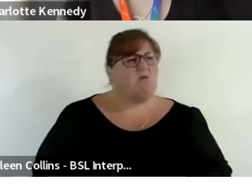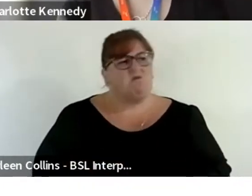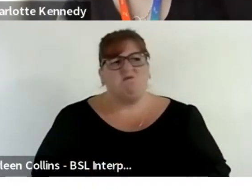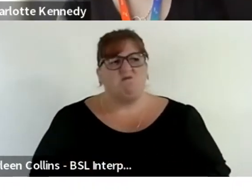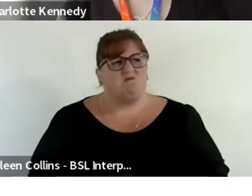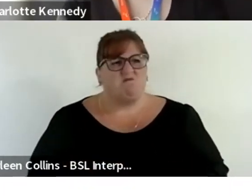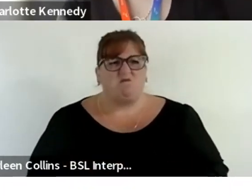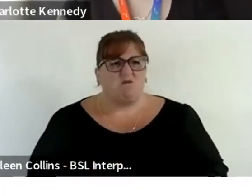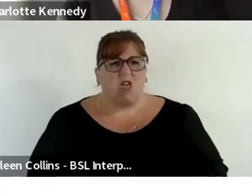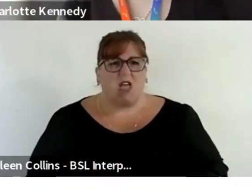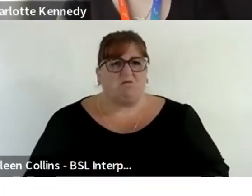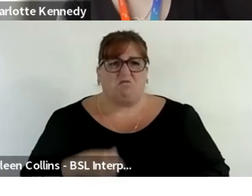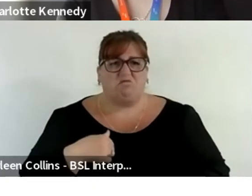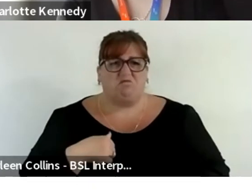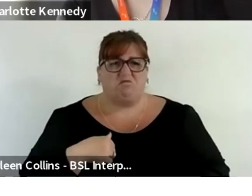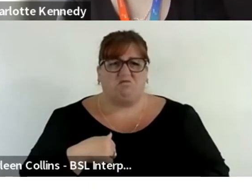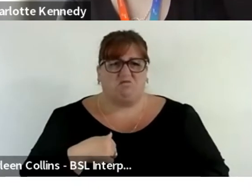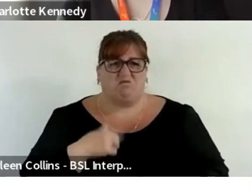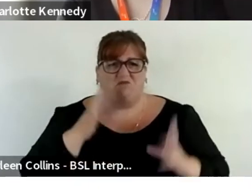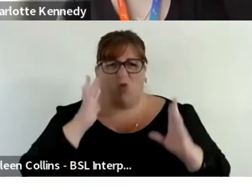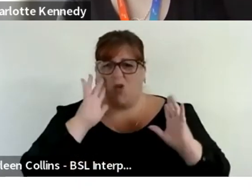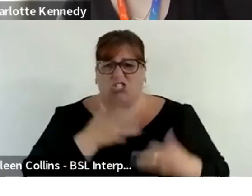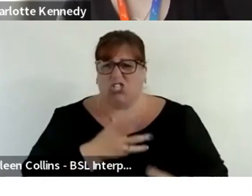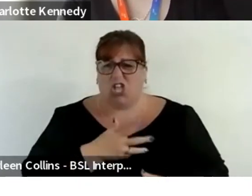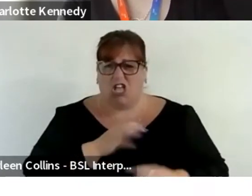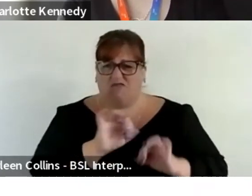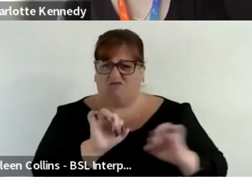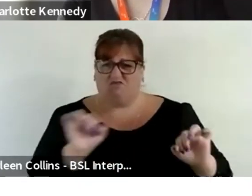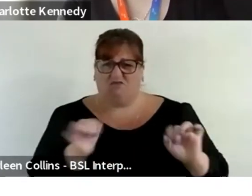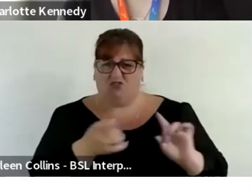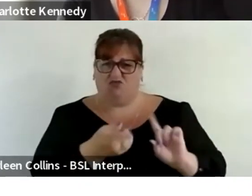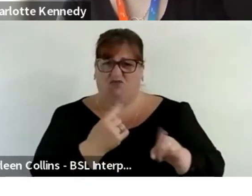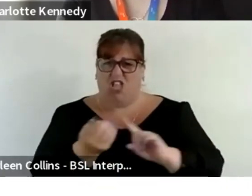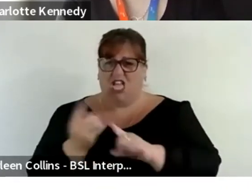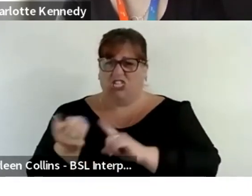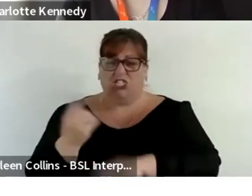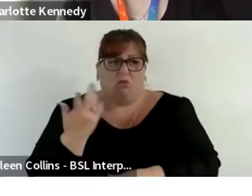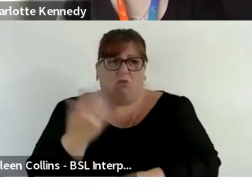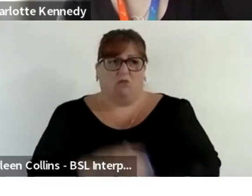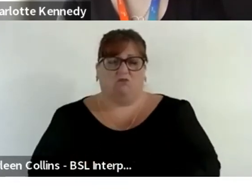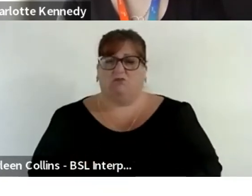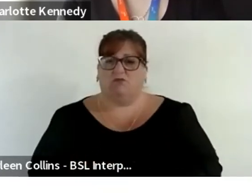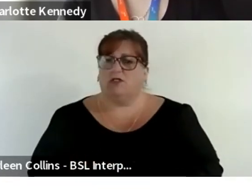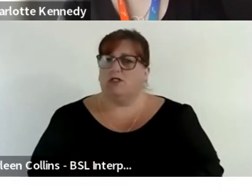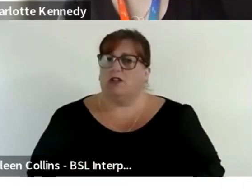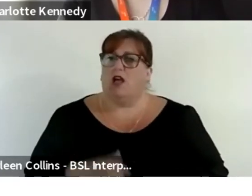concerns about reactions. I wasn't diagnosed until I was an adult.